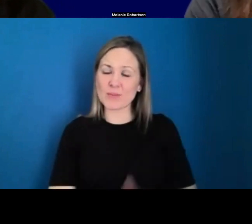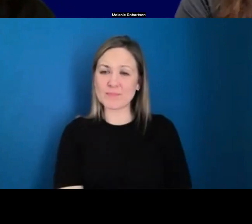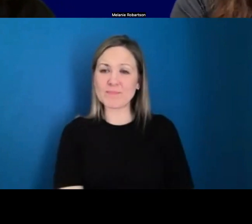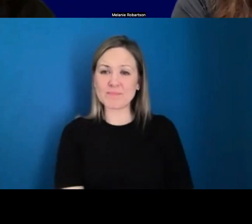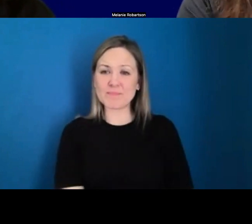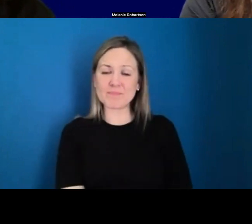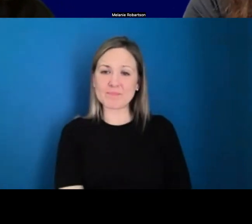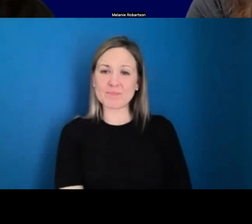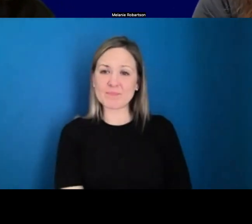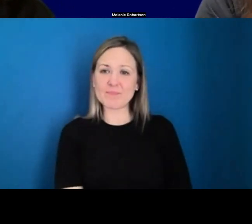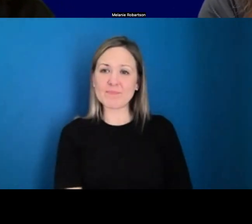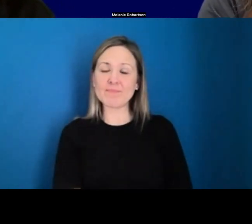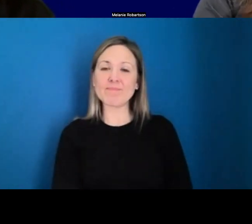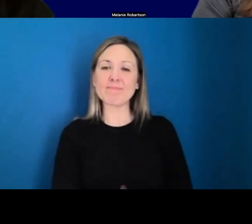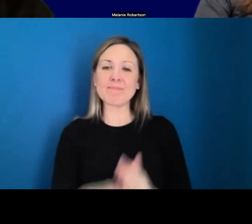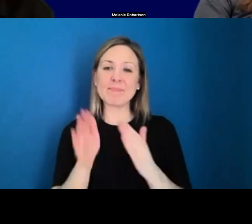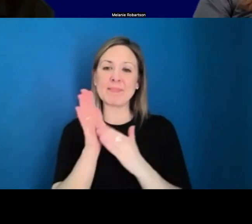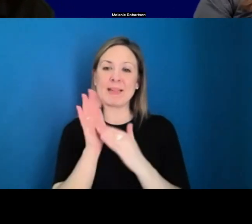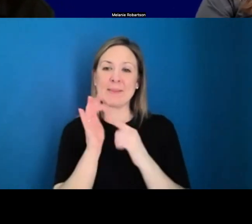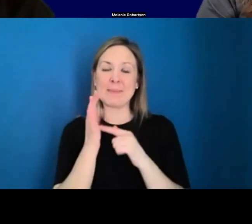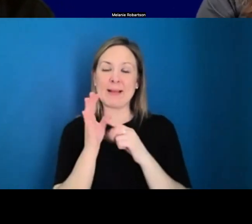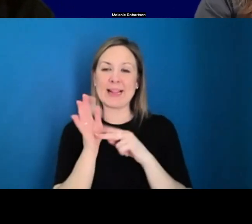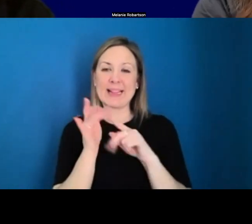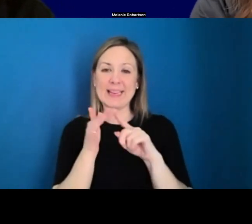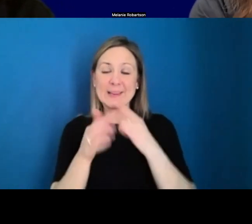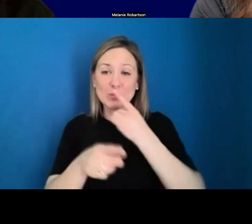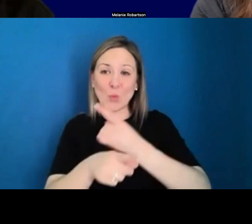Mmm, mmm. It’s Melanie speaking. Yes. Like in NDIS term,